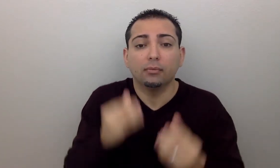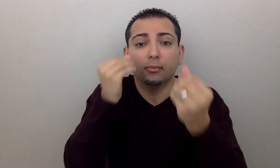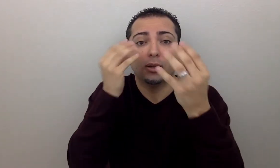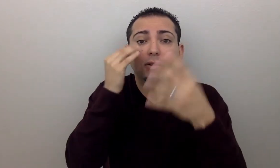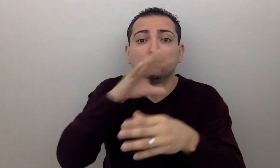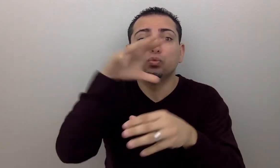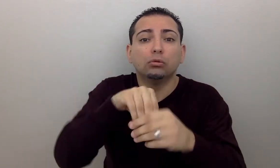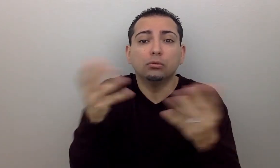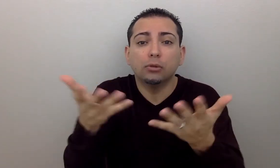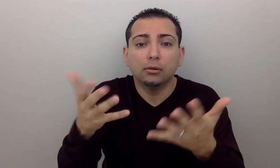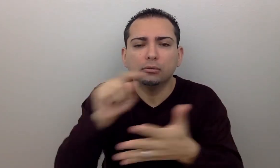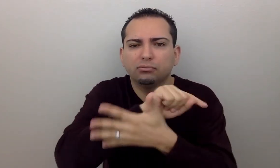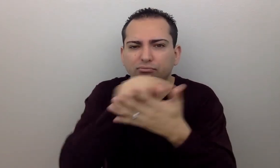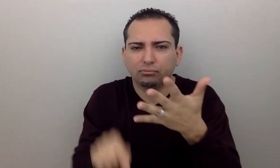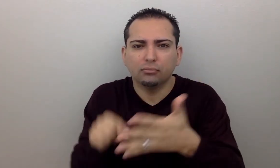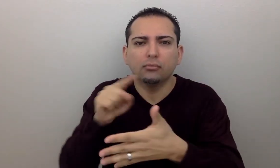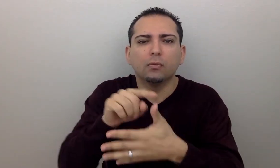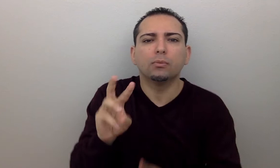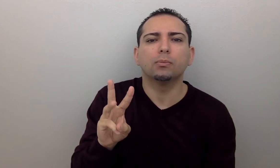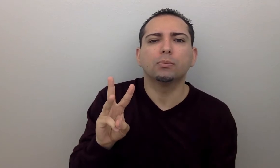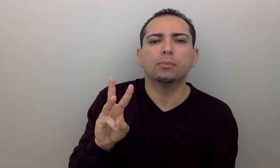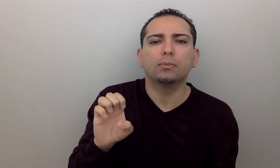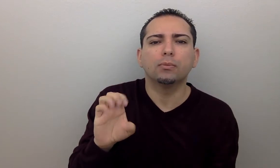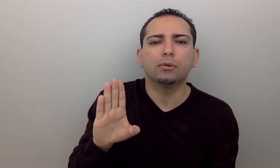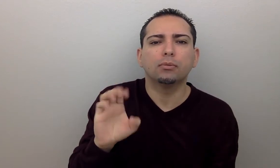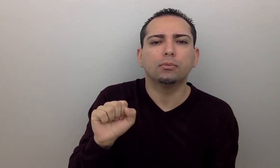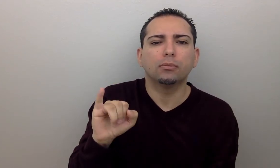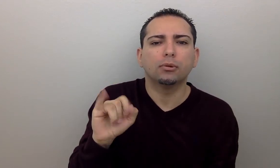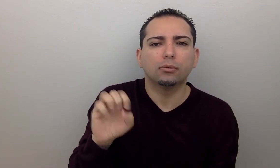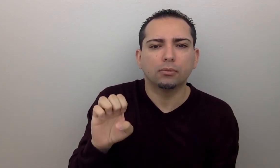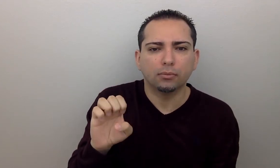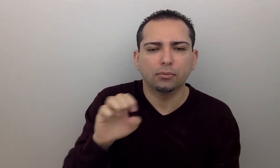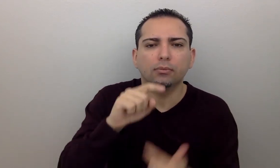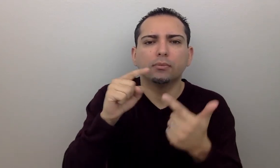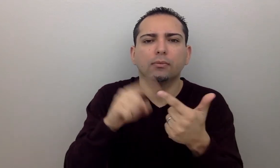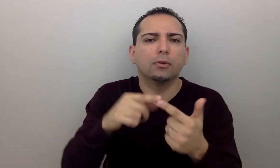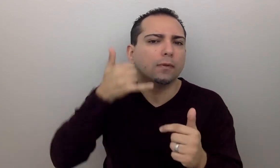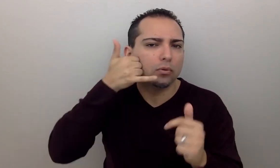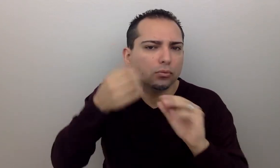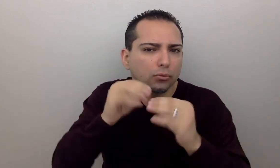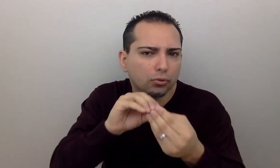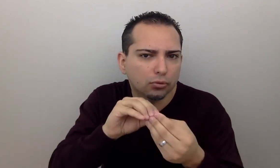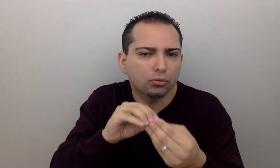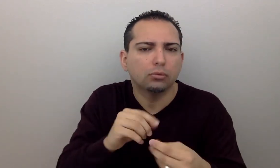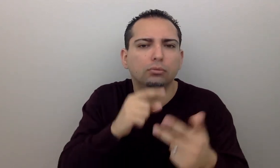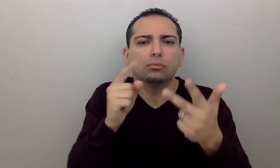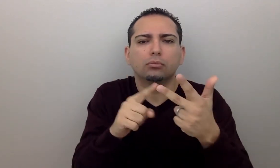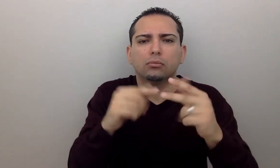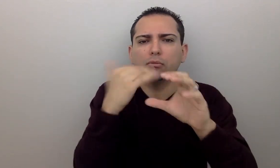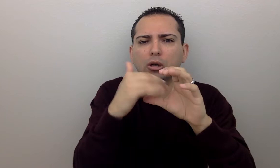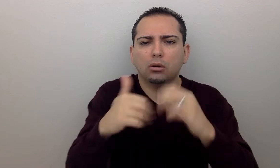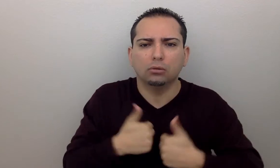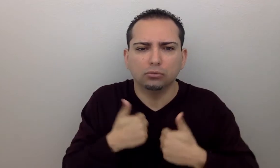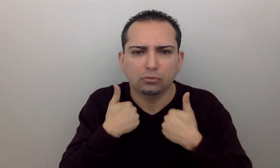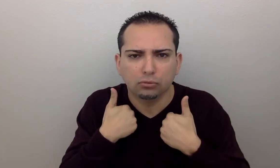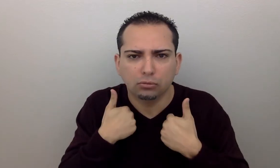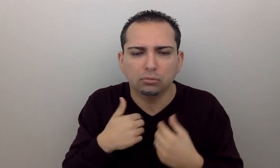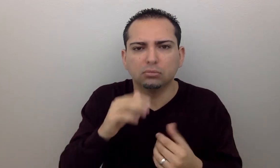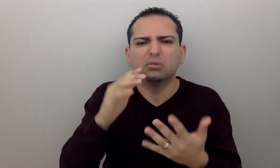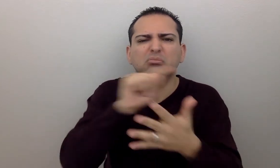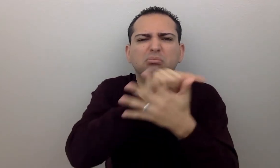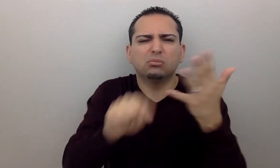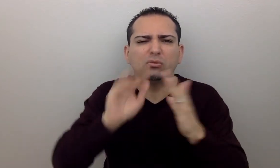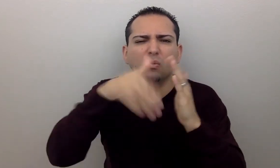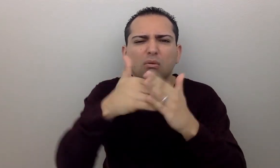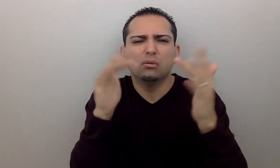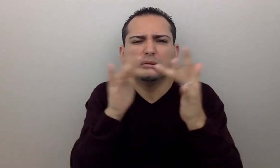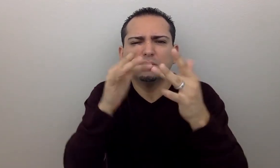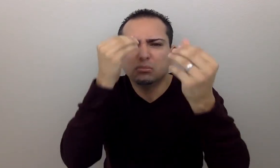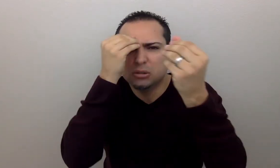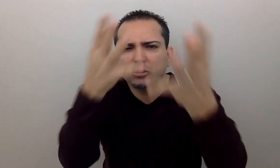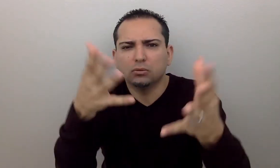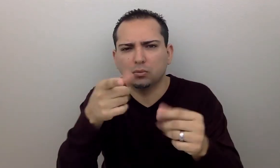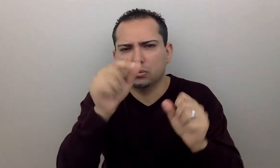The information here include the websites, phone numbers, email addresses, and contact information,